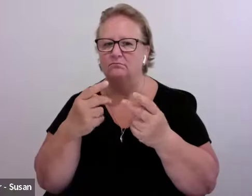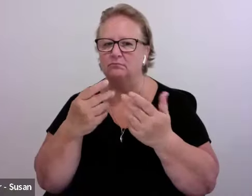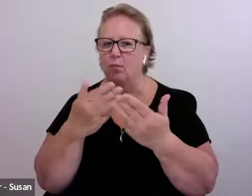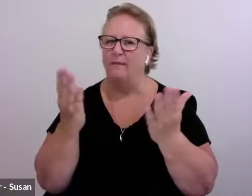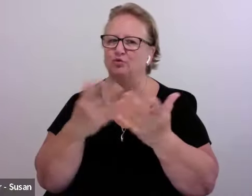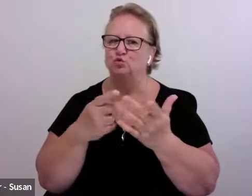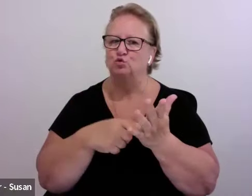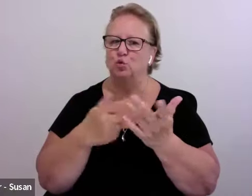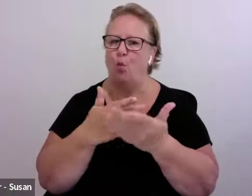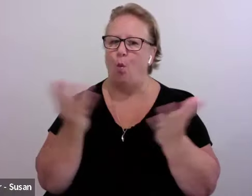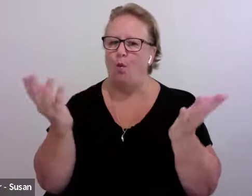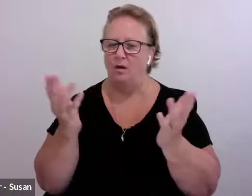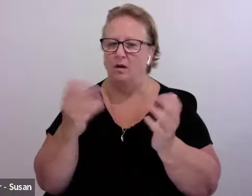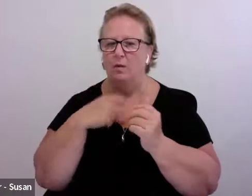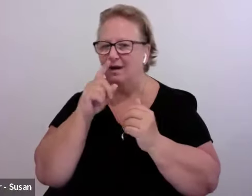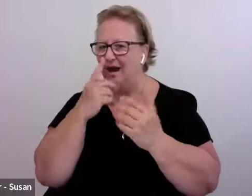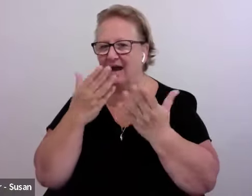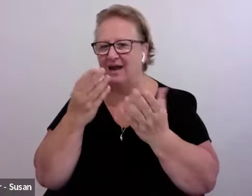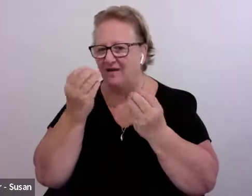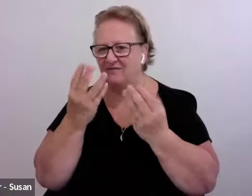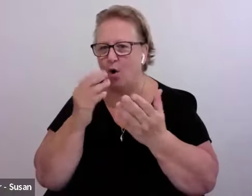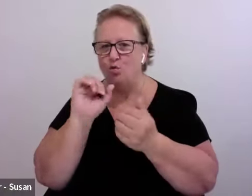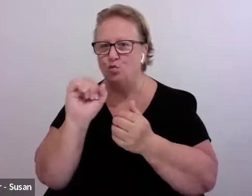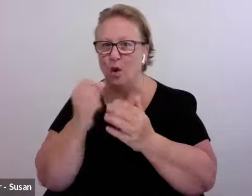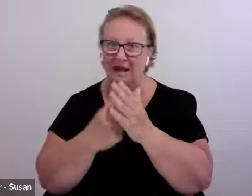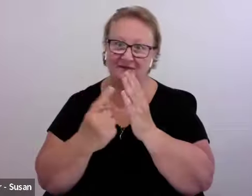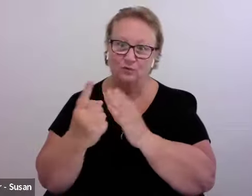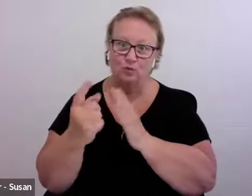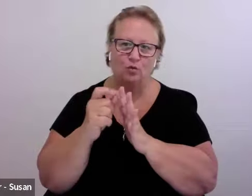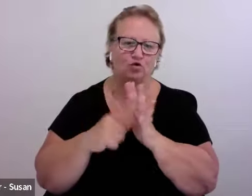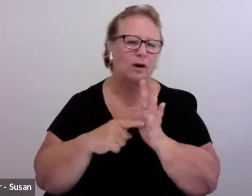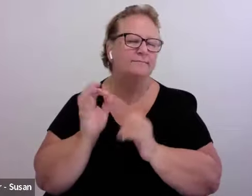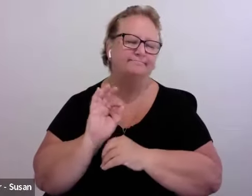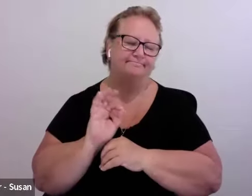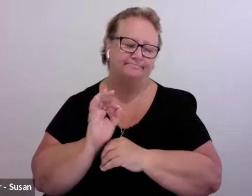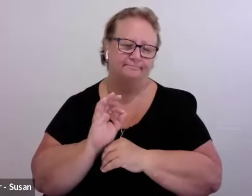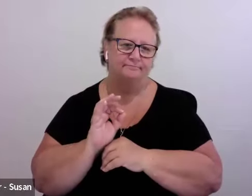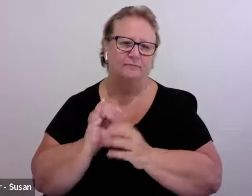questions for probity so that everyone has the same answer, we will make all our frequently asked questions